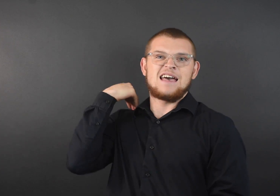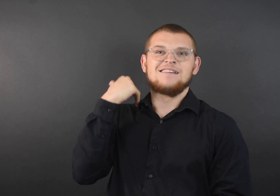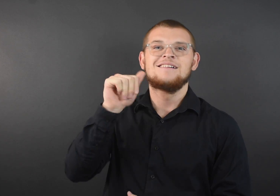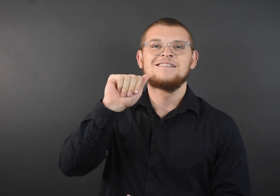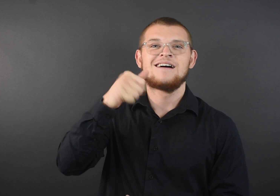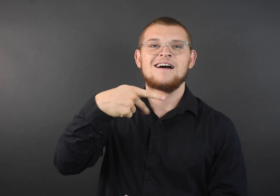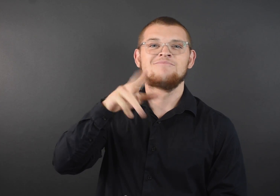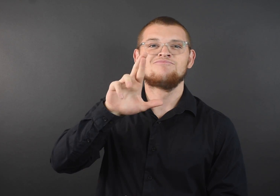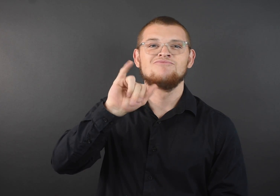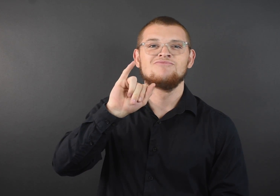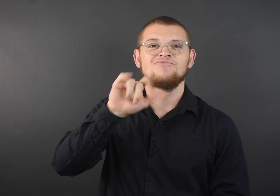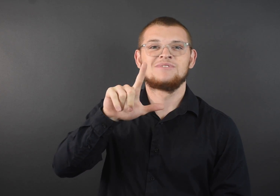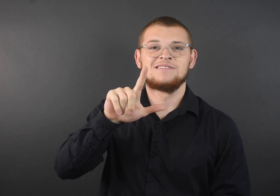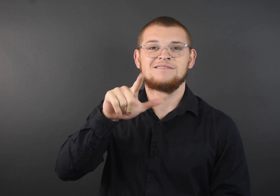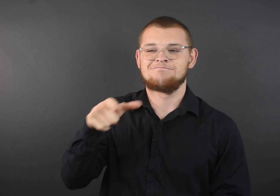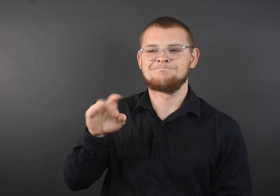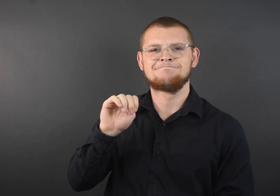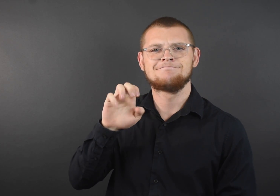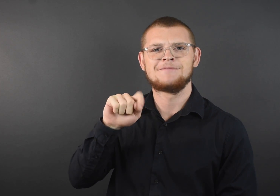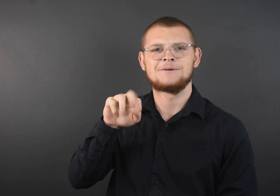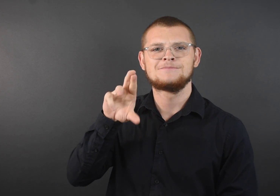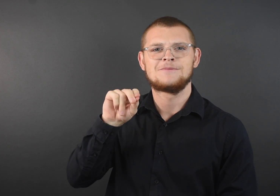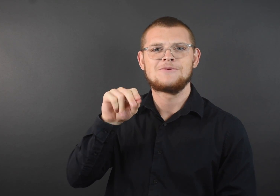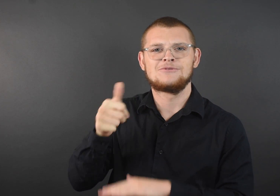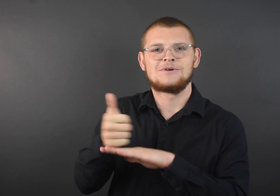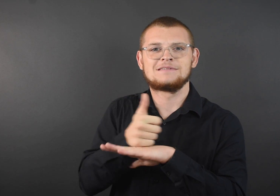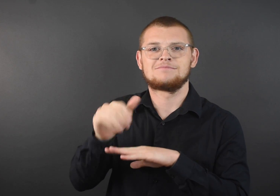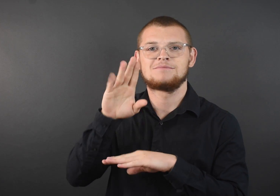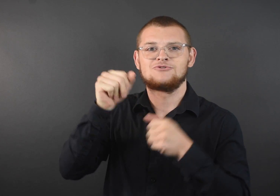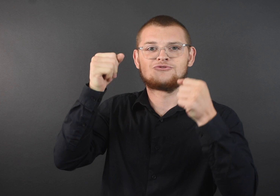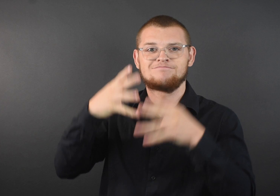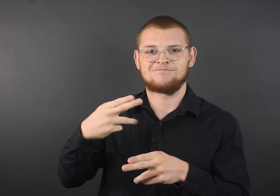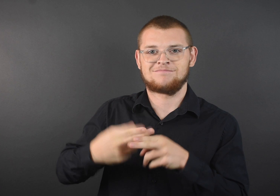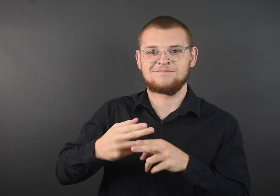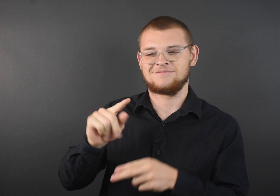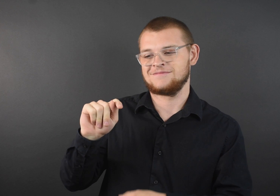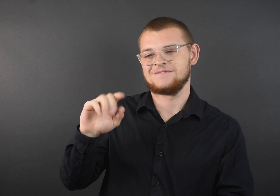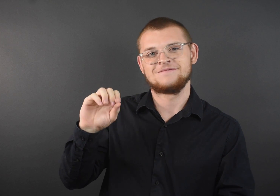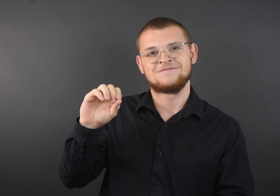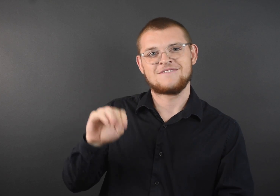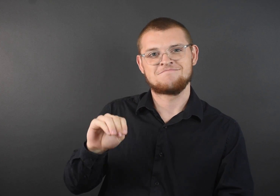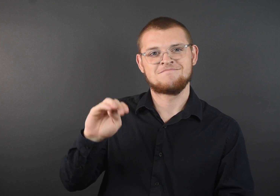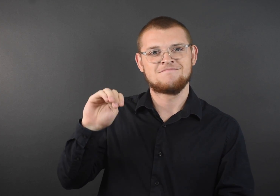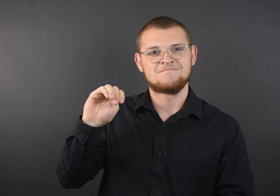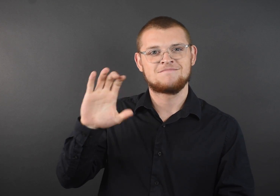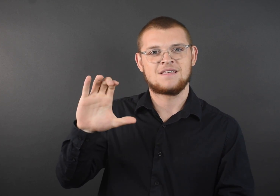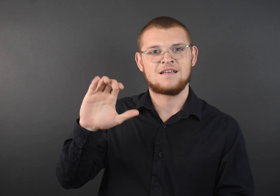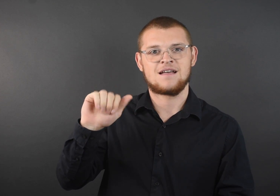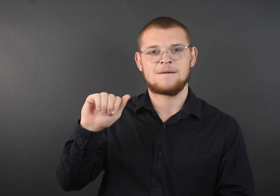given during the early weeks after the buses hit the road in mid-April.